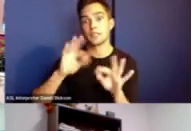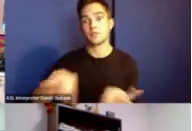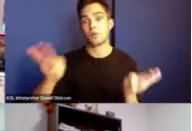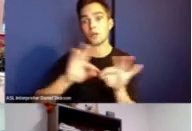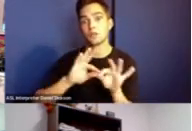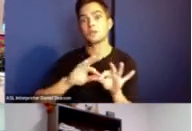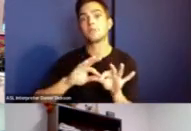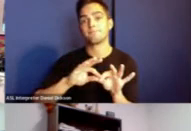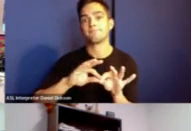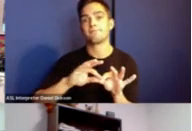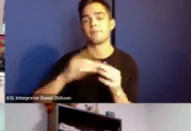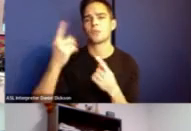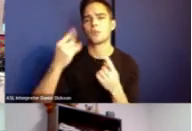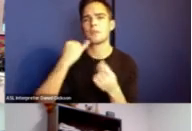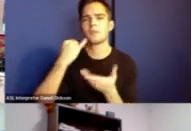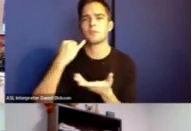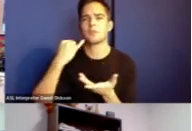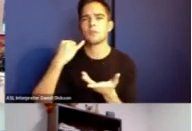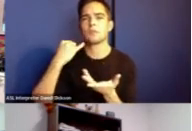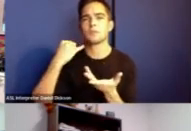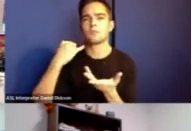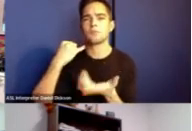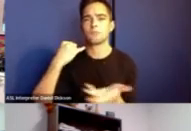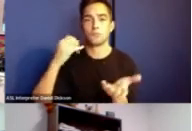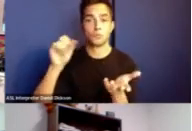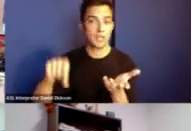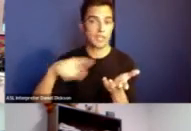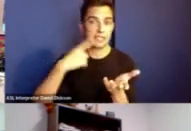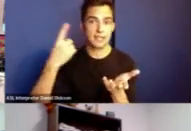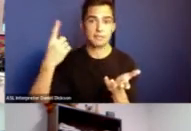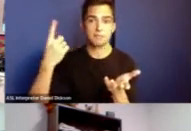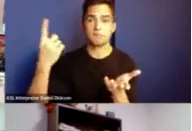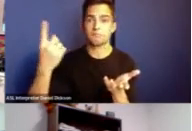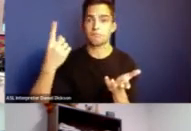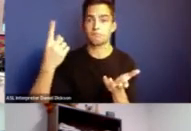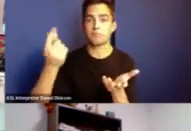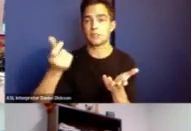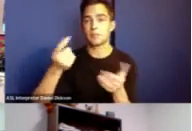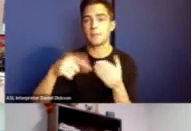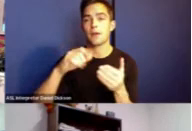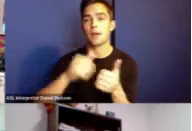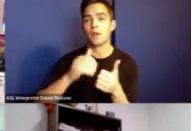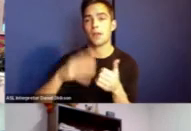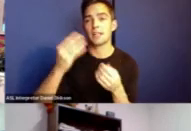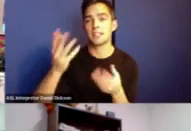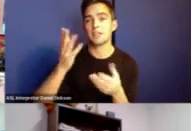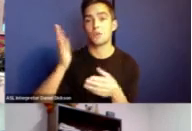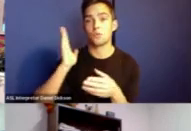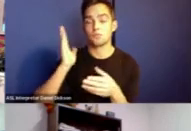I'm wondering if you can, if you can say a bit about how these data might be used to inform any